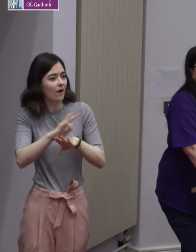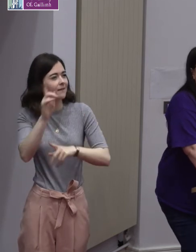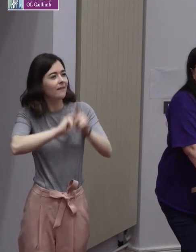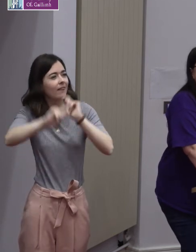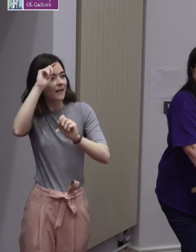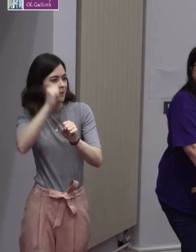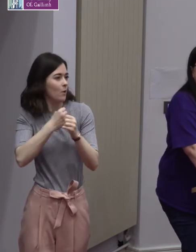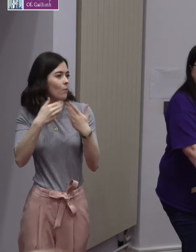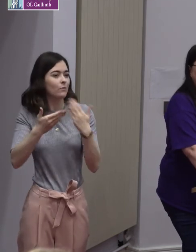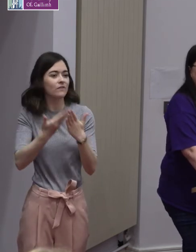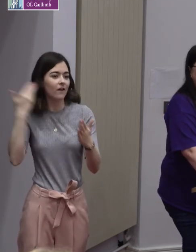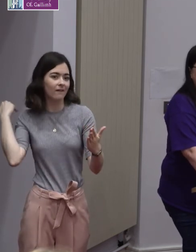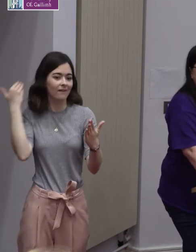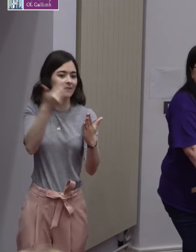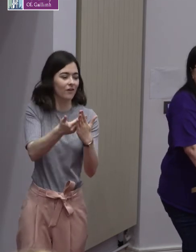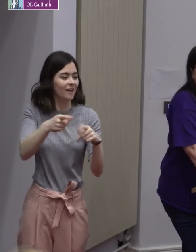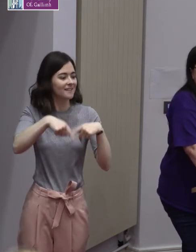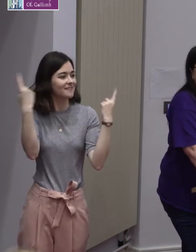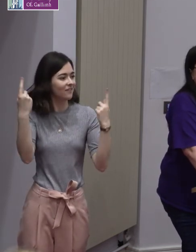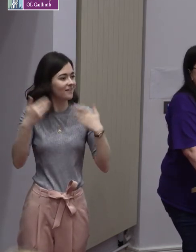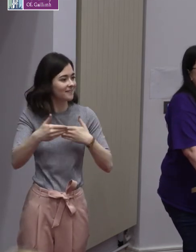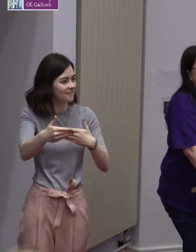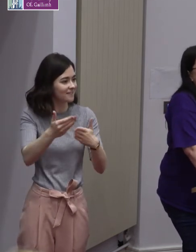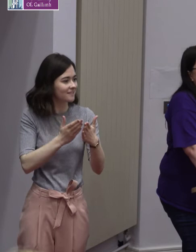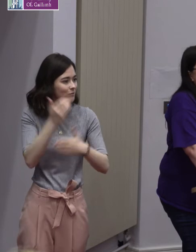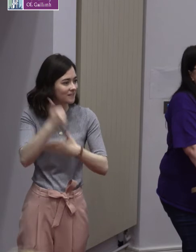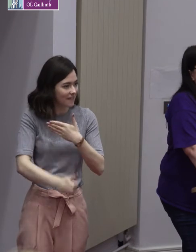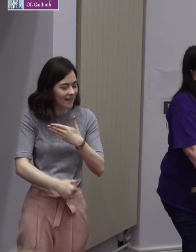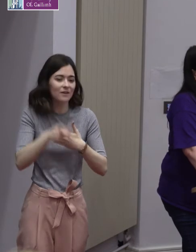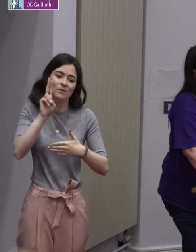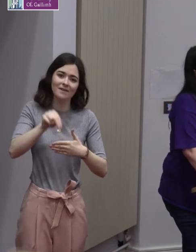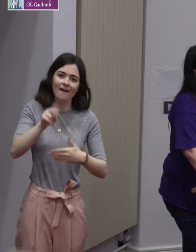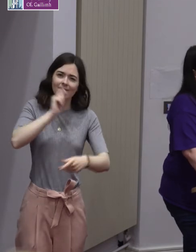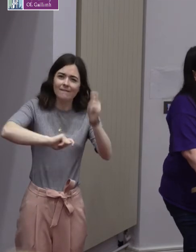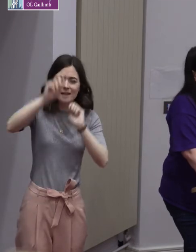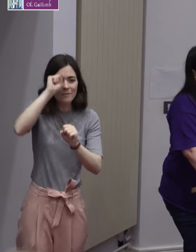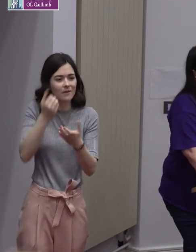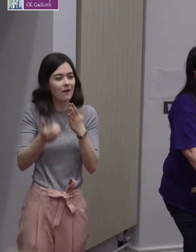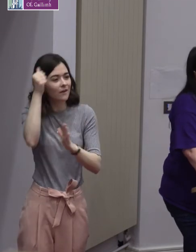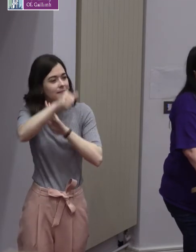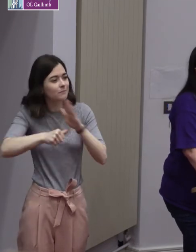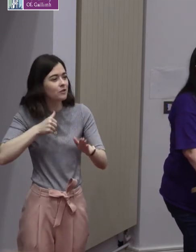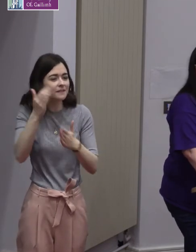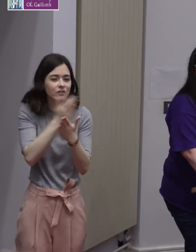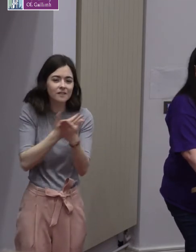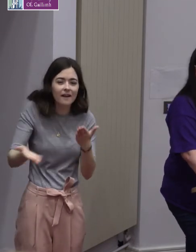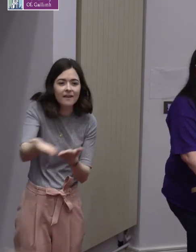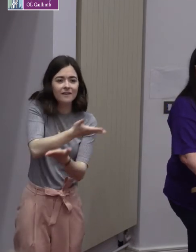have learnt here with the different sessions. We can think about how our experience is sure shared by others, or how they are different